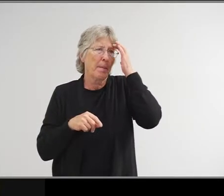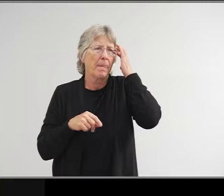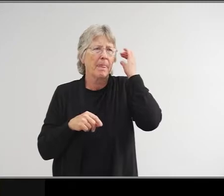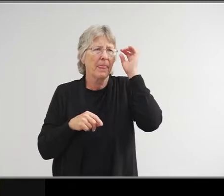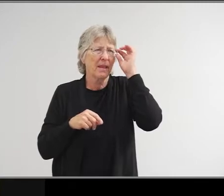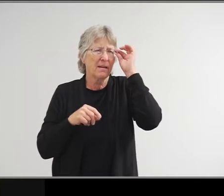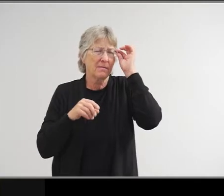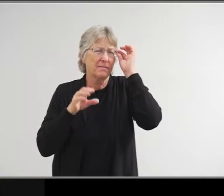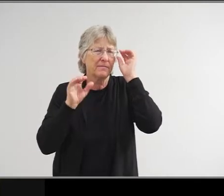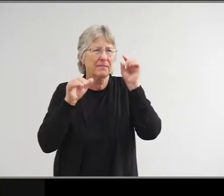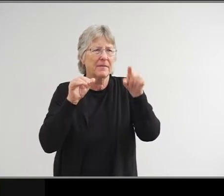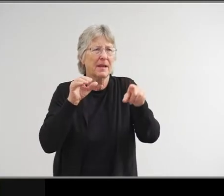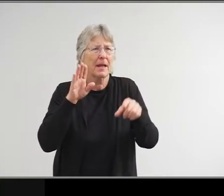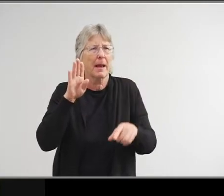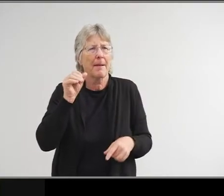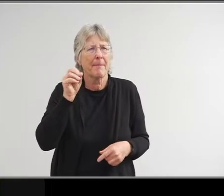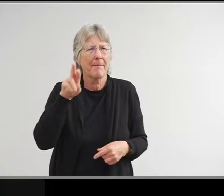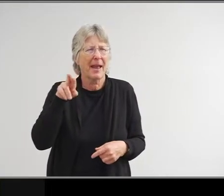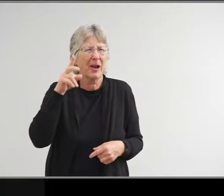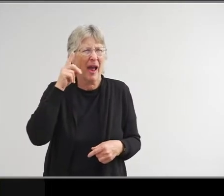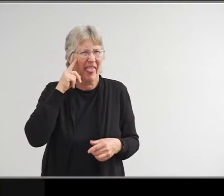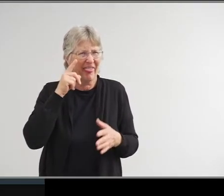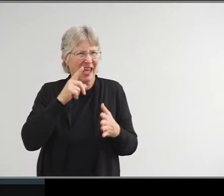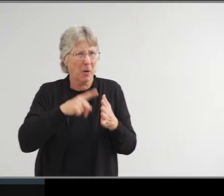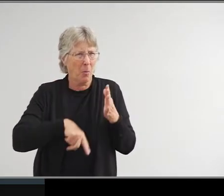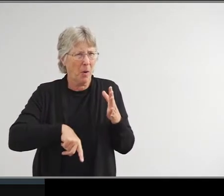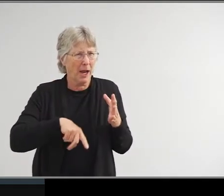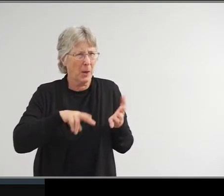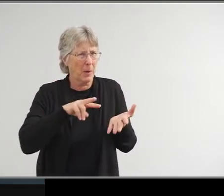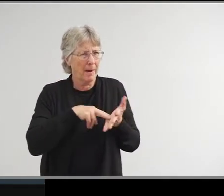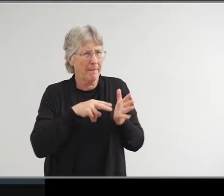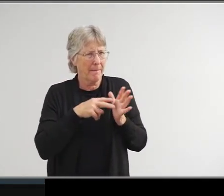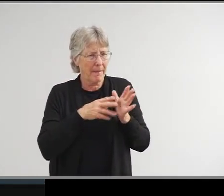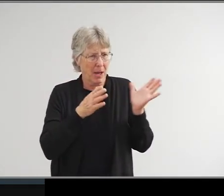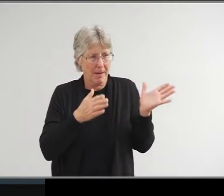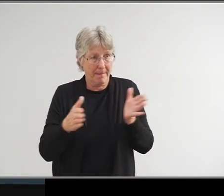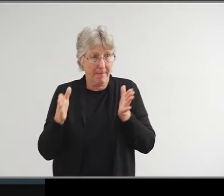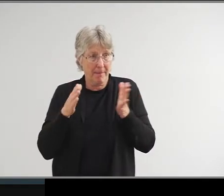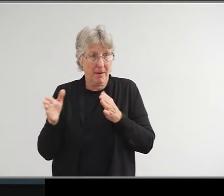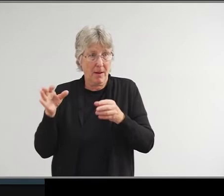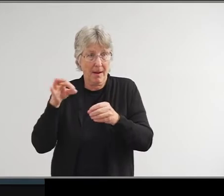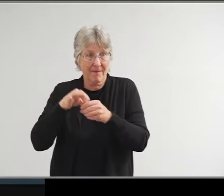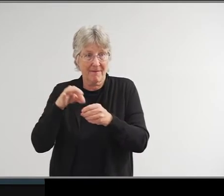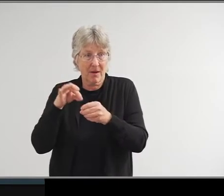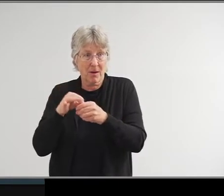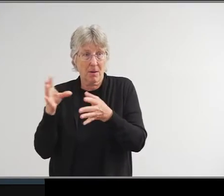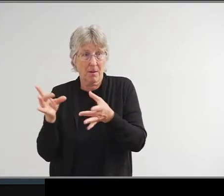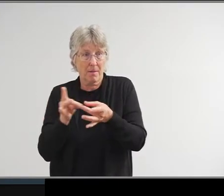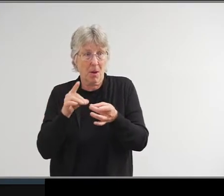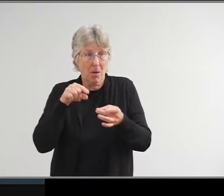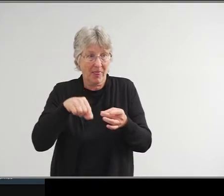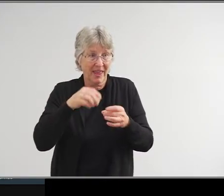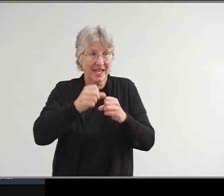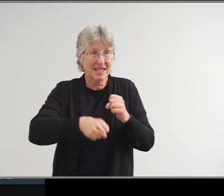Dr. Benitez, I think what you're asking is do the plans that are being voted on address this year.